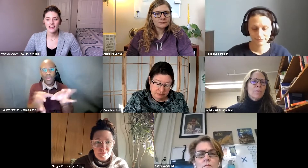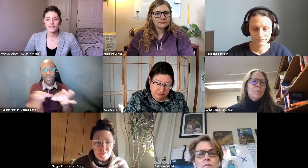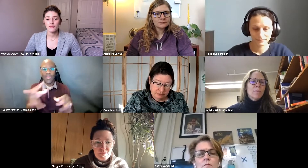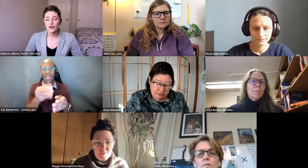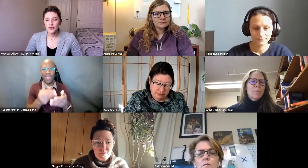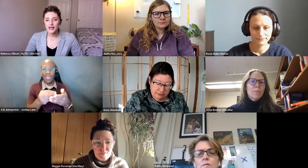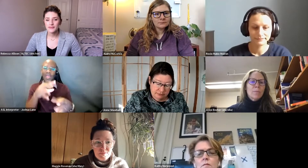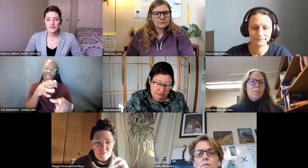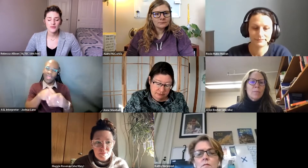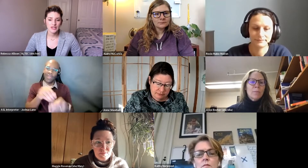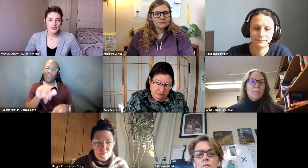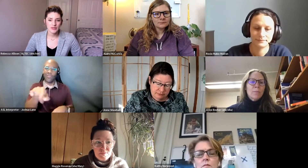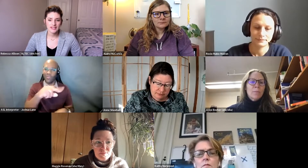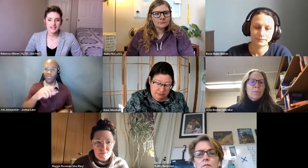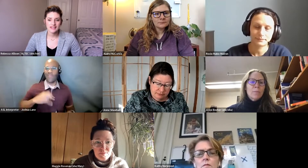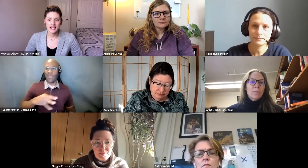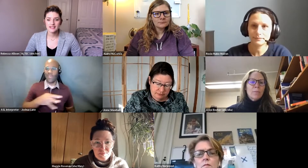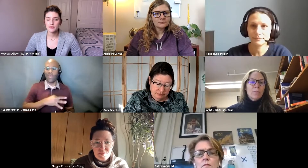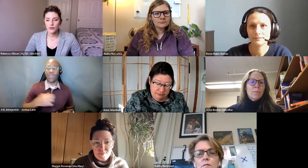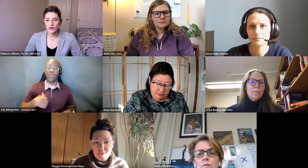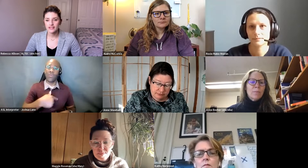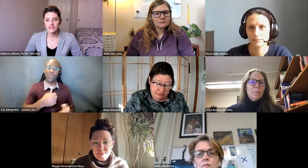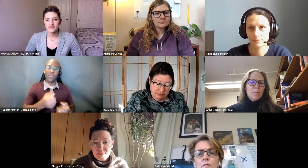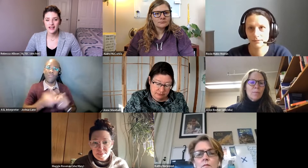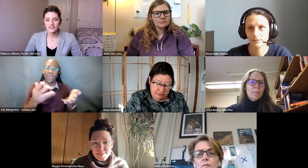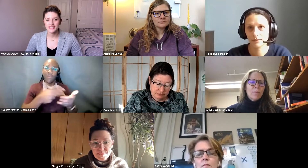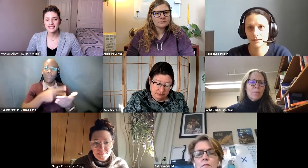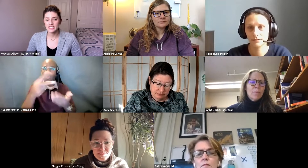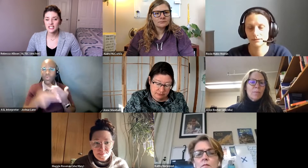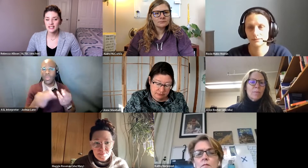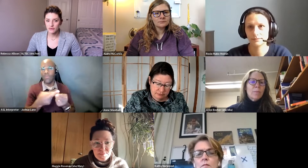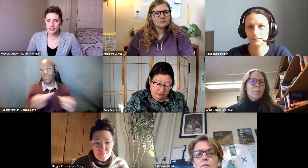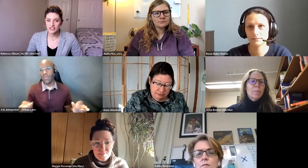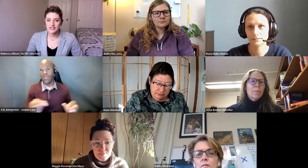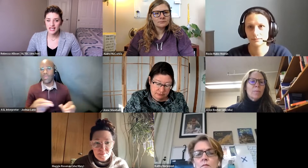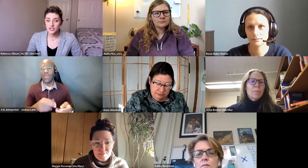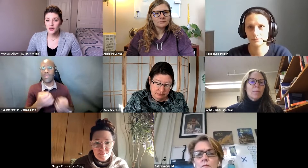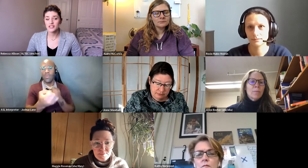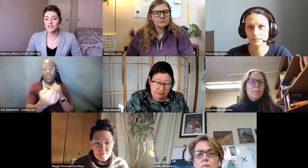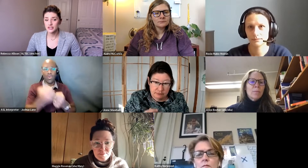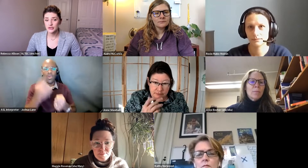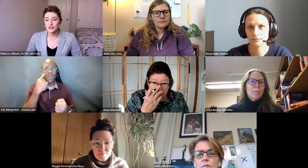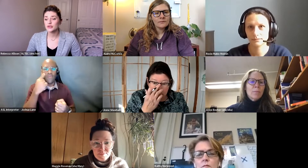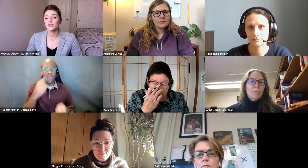of programs, resources, and support to faculty teaching languages as well as the students who are